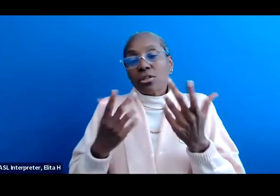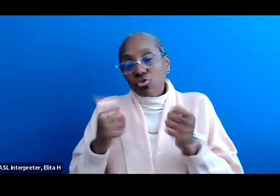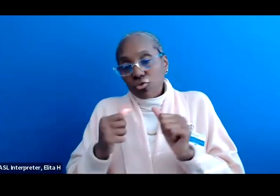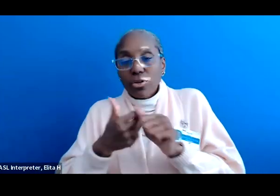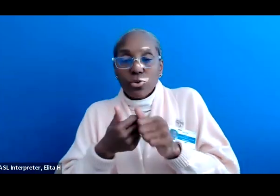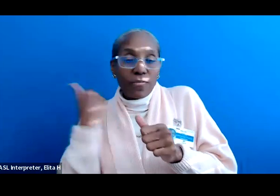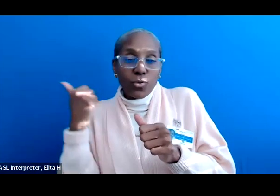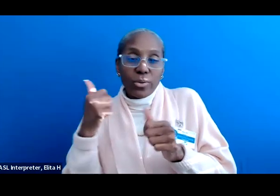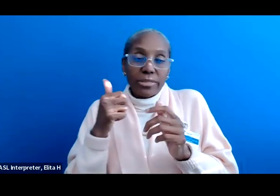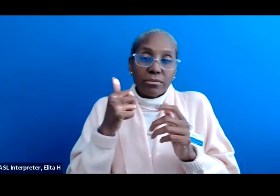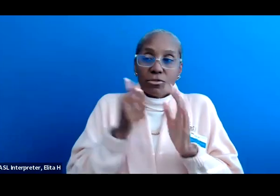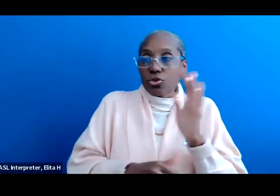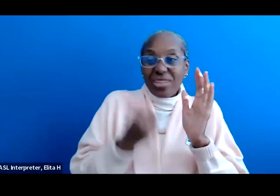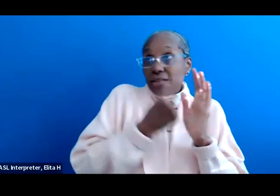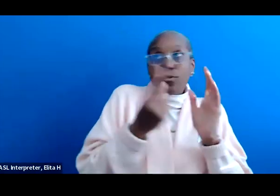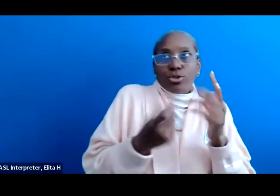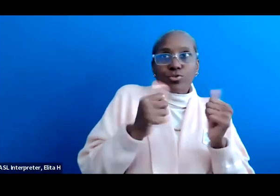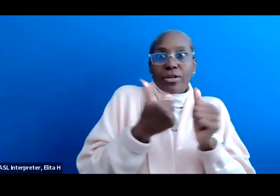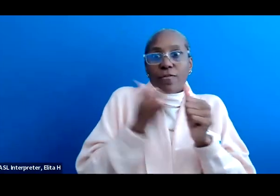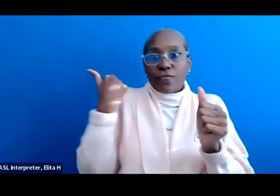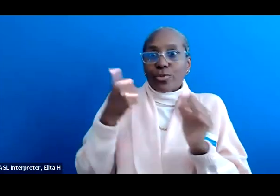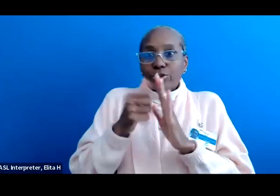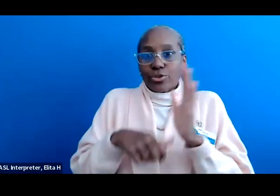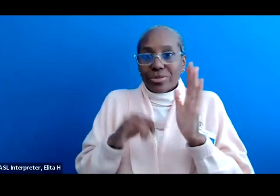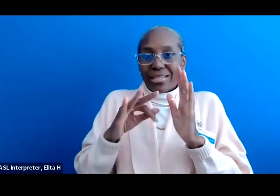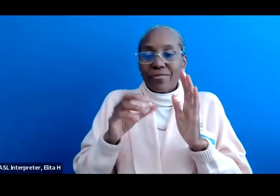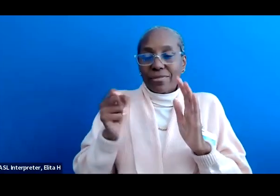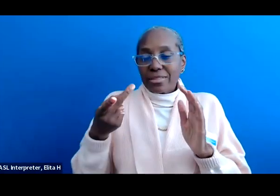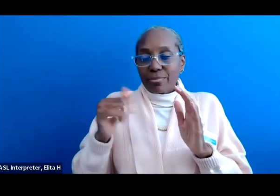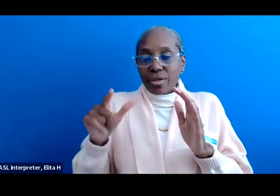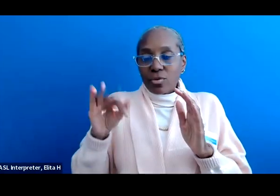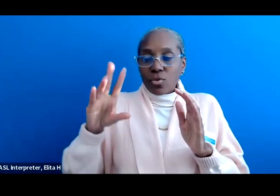Everybody should try to avoid surgery if you have a spinal cord injury or any kind of paralysis.